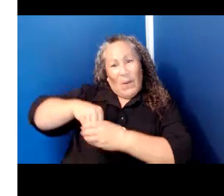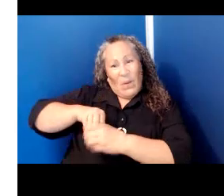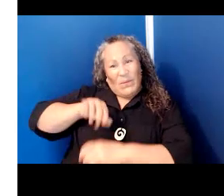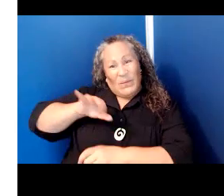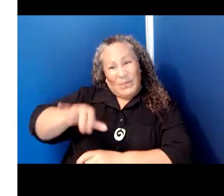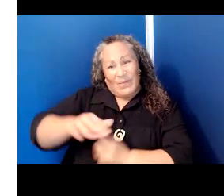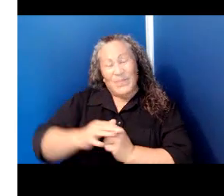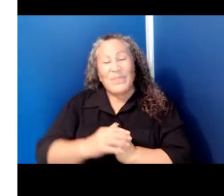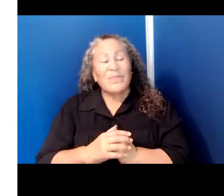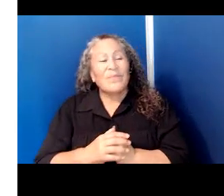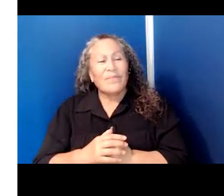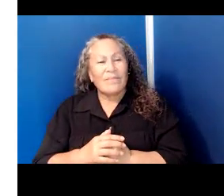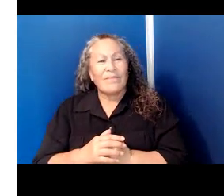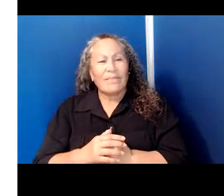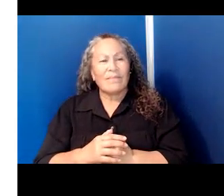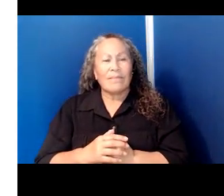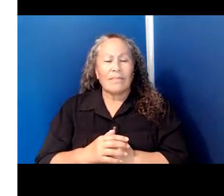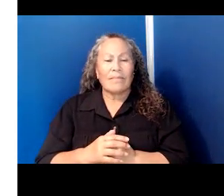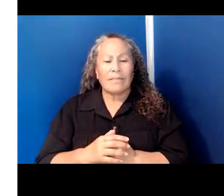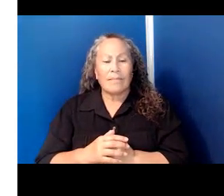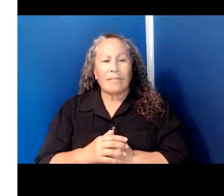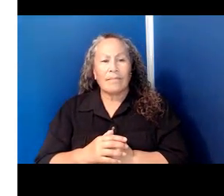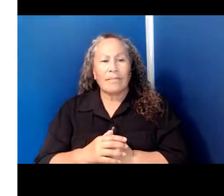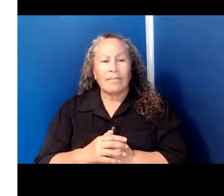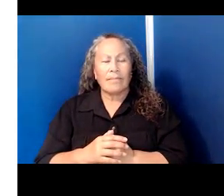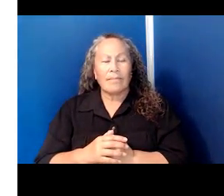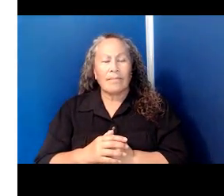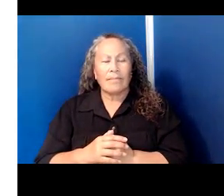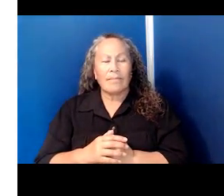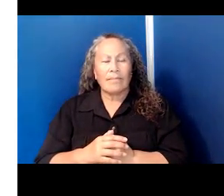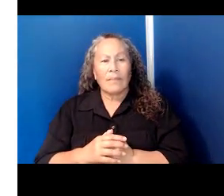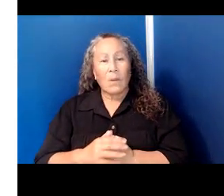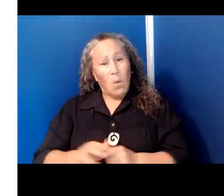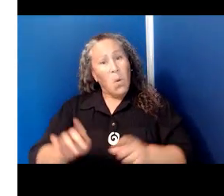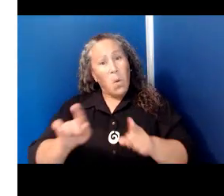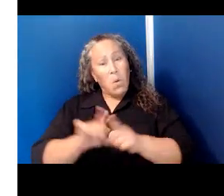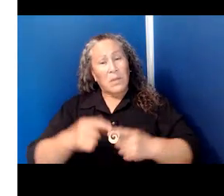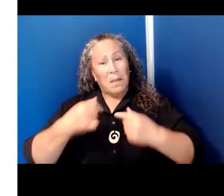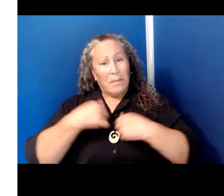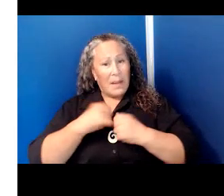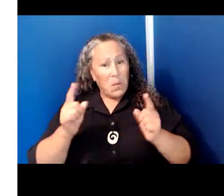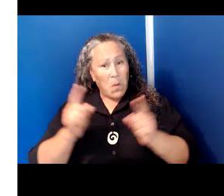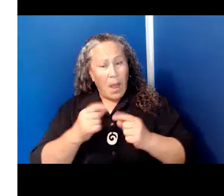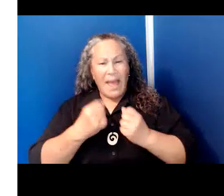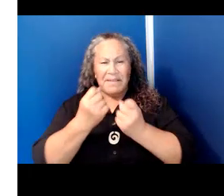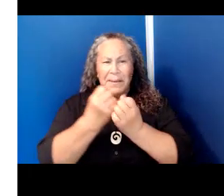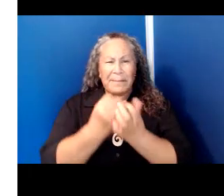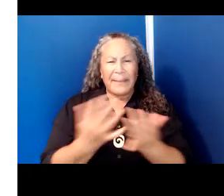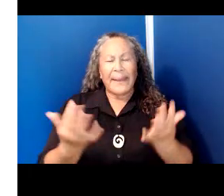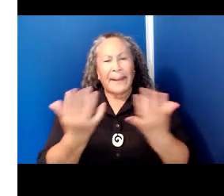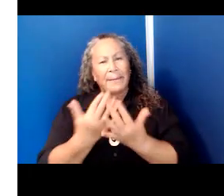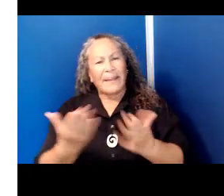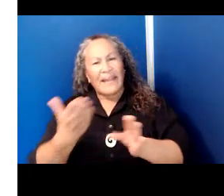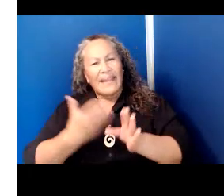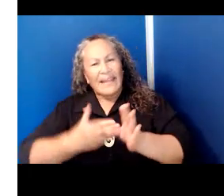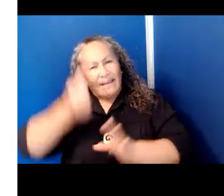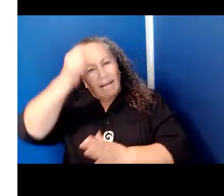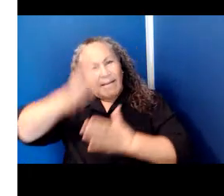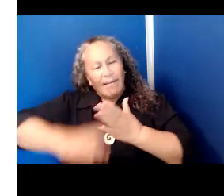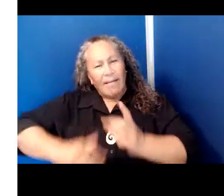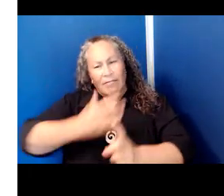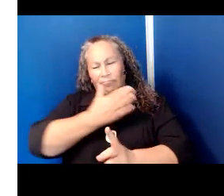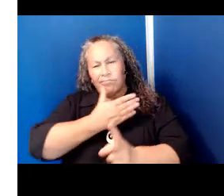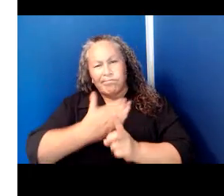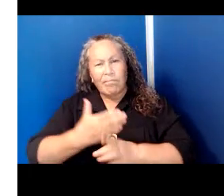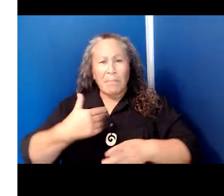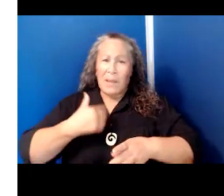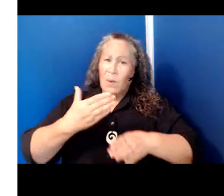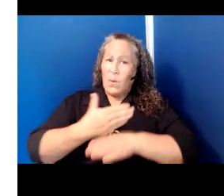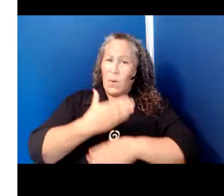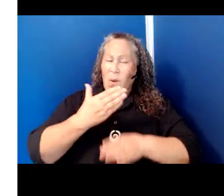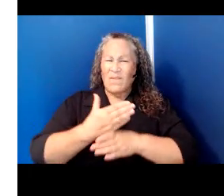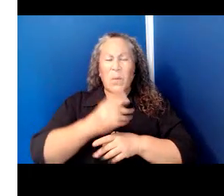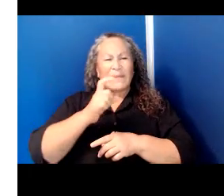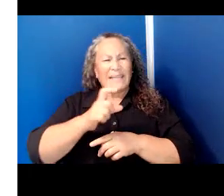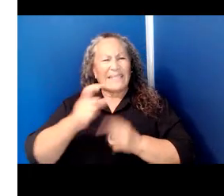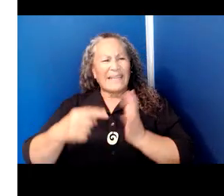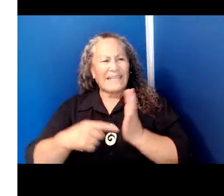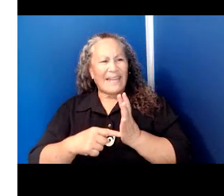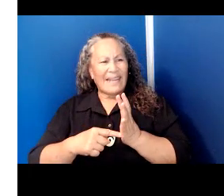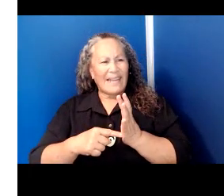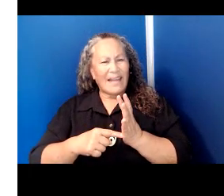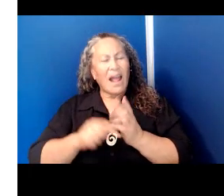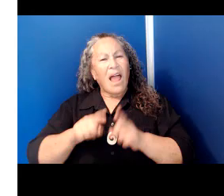I also have many years of experience working for CCT (Community Care Trust) quality checkers. We